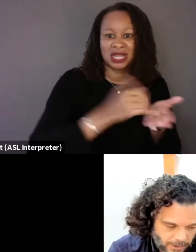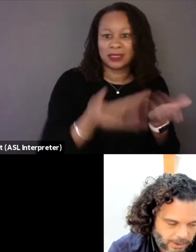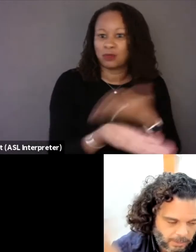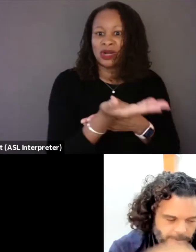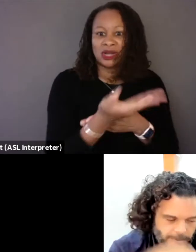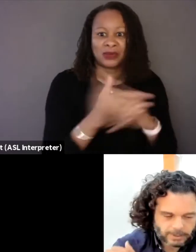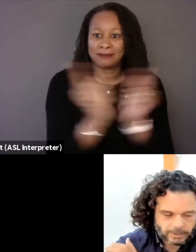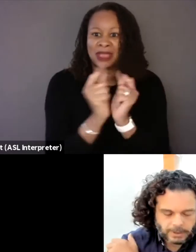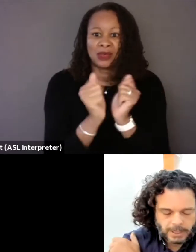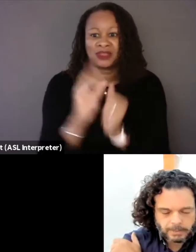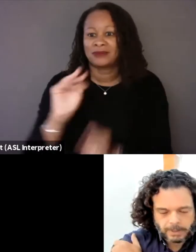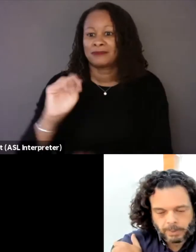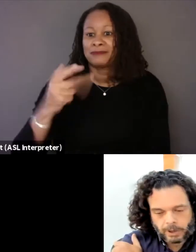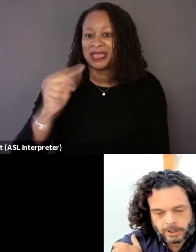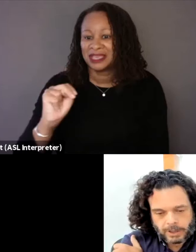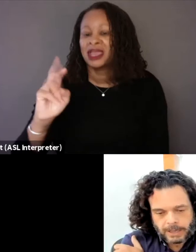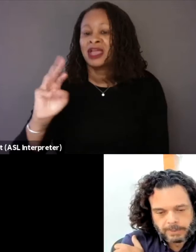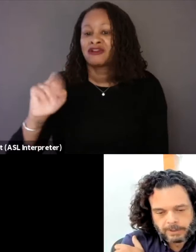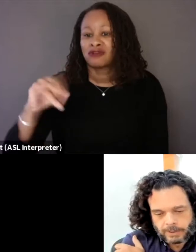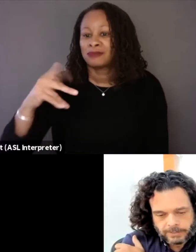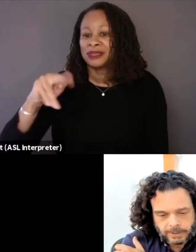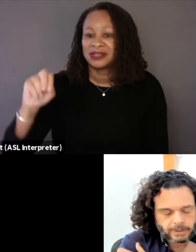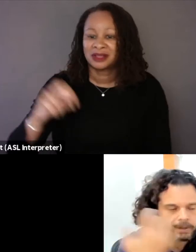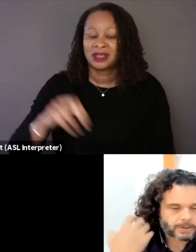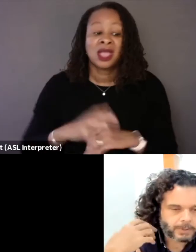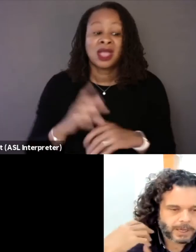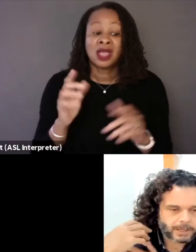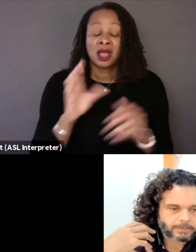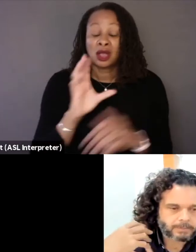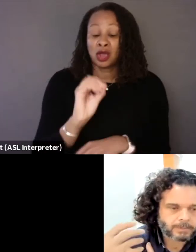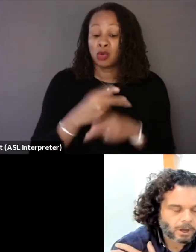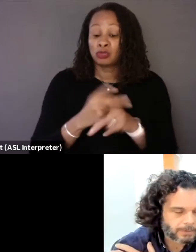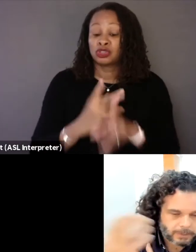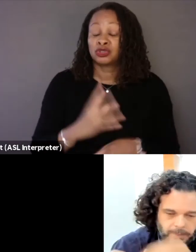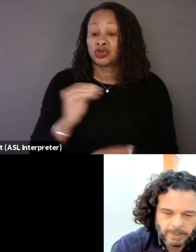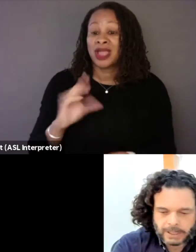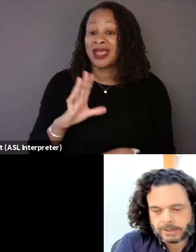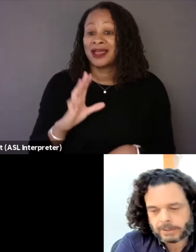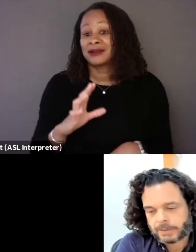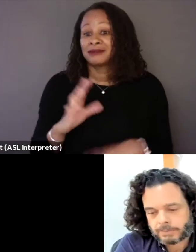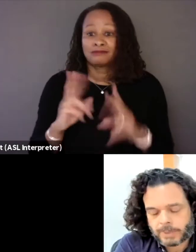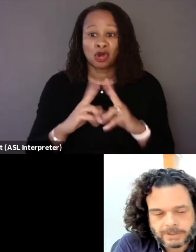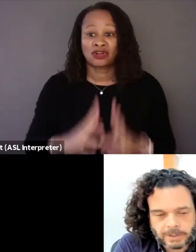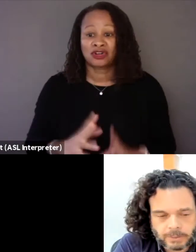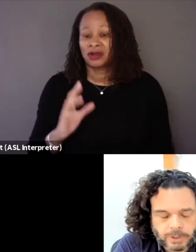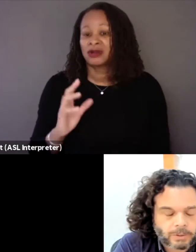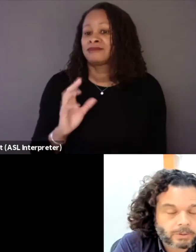our co-producer and partner Abby Greensfelder and us, we had coffee with Megan and basically we told her